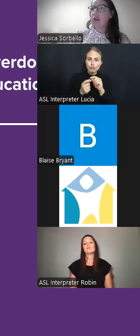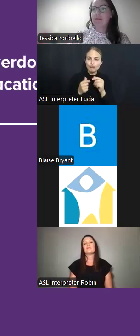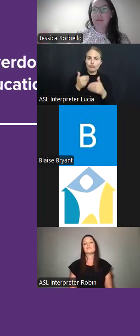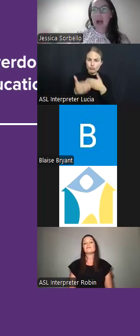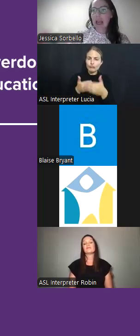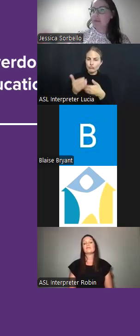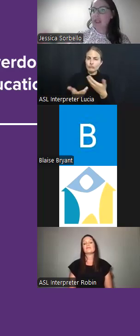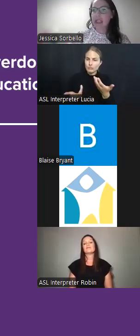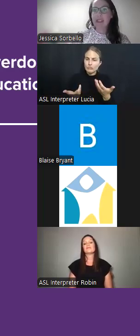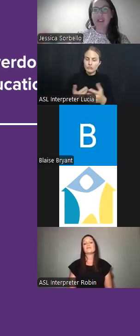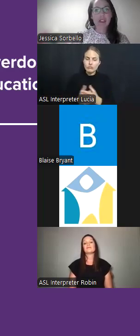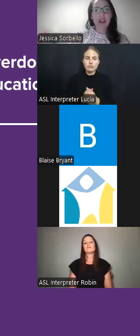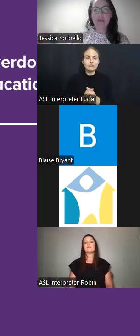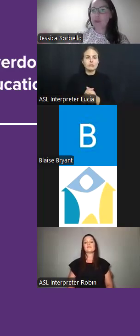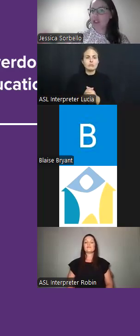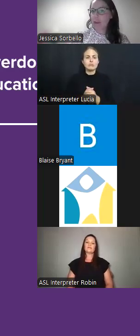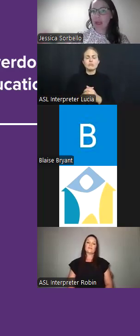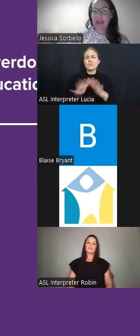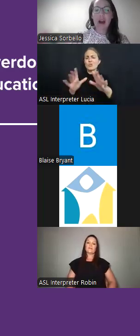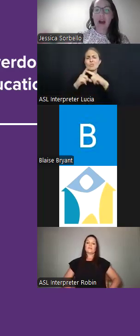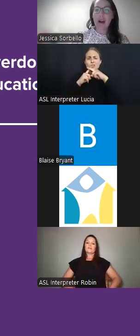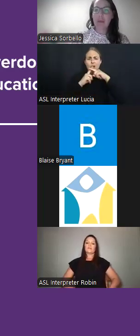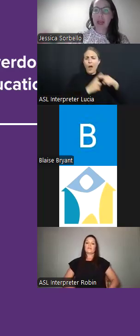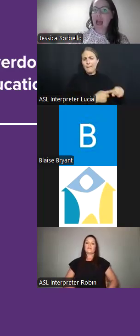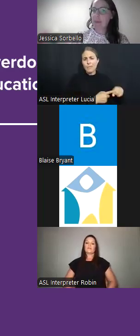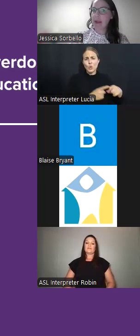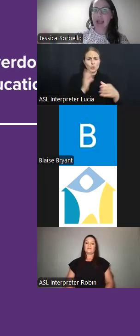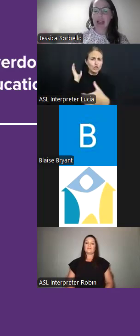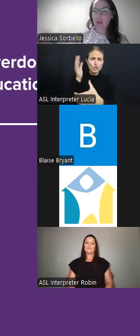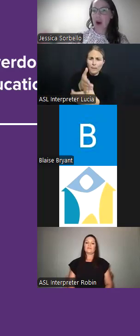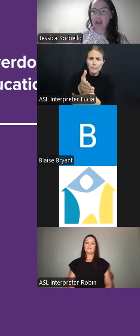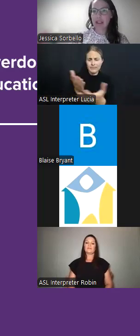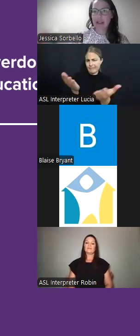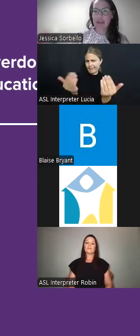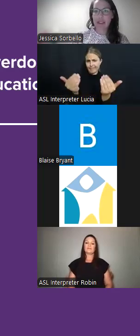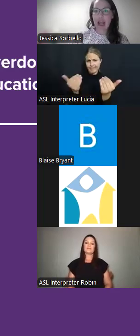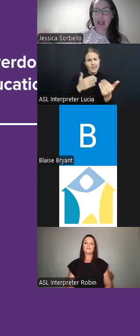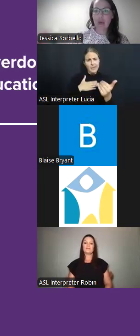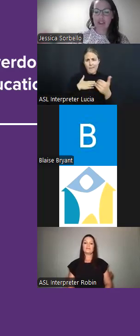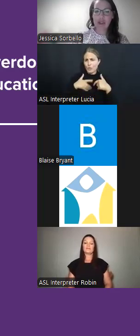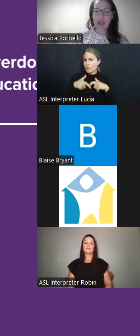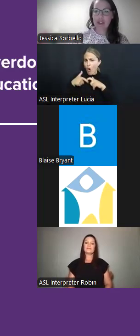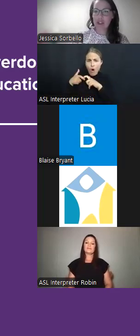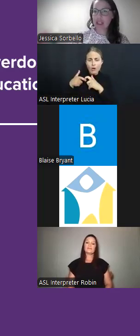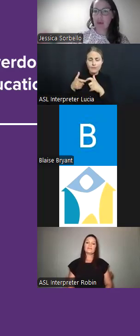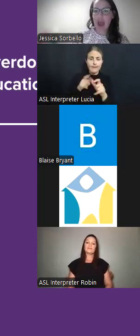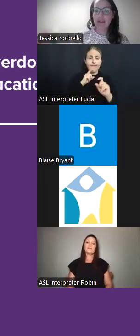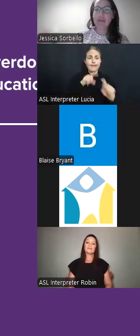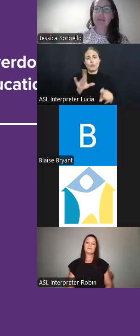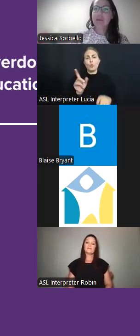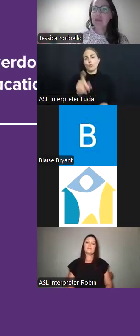questions or concerns that you have. »BLAISE BRYANT: Okay. Jess sorry before you continue,